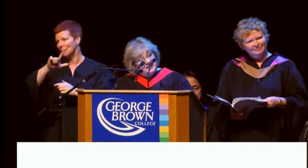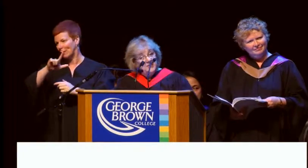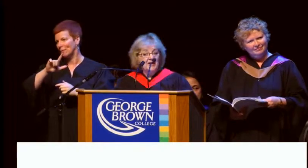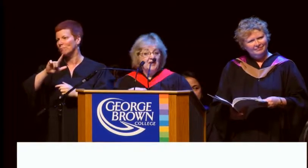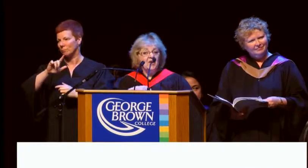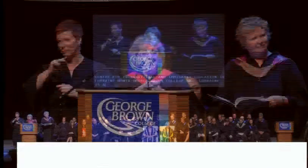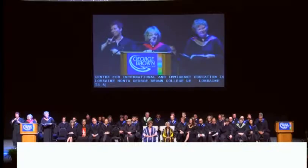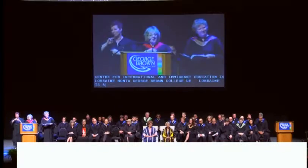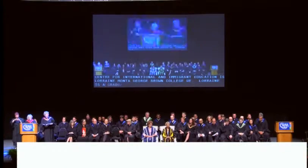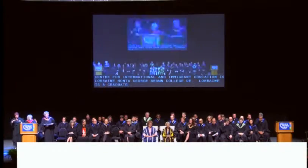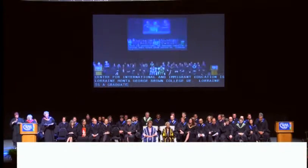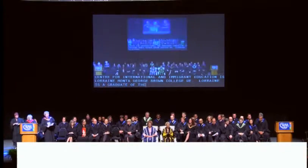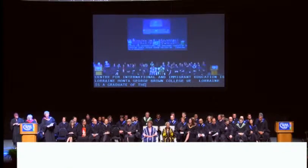LORRAINE, ARE YOU HERE?